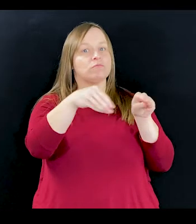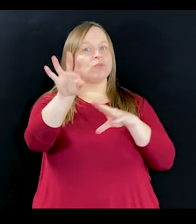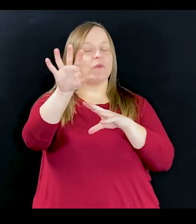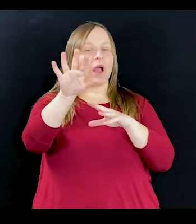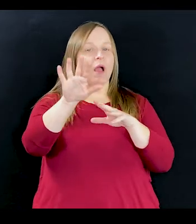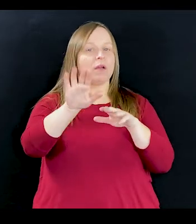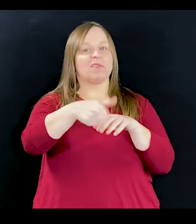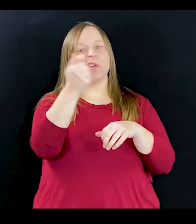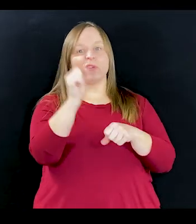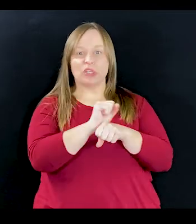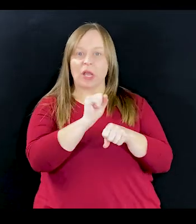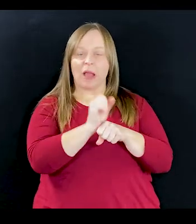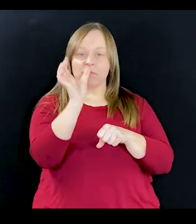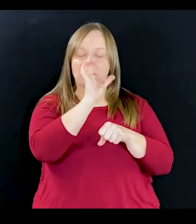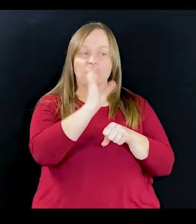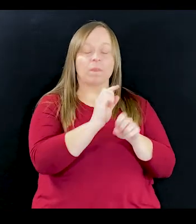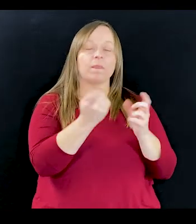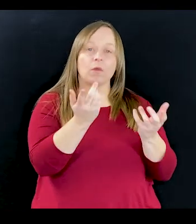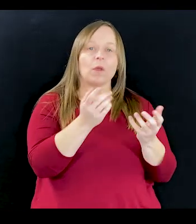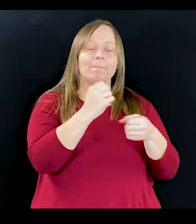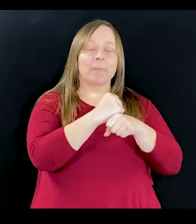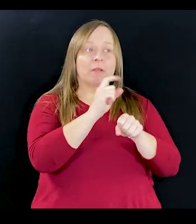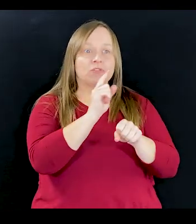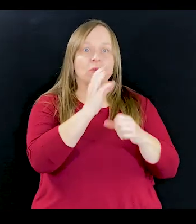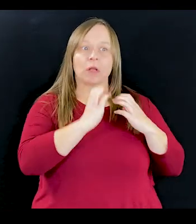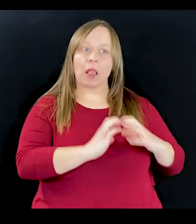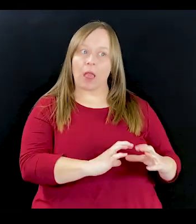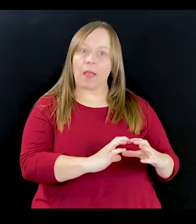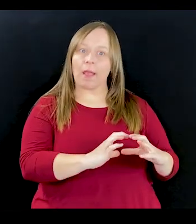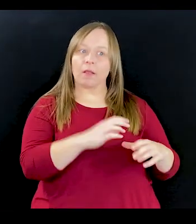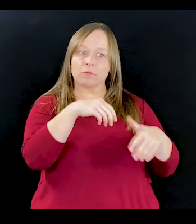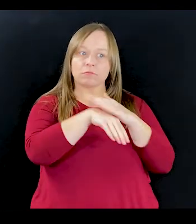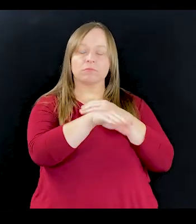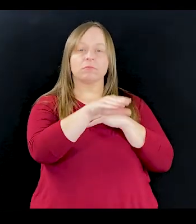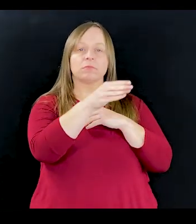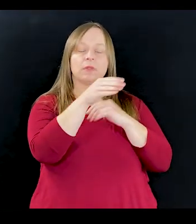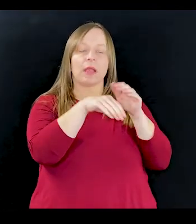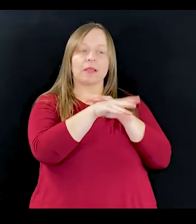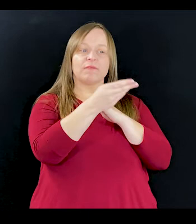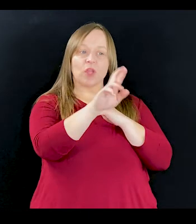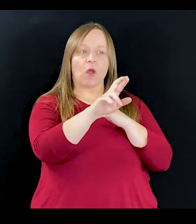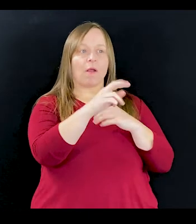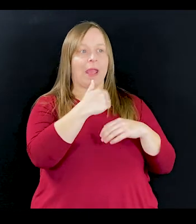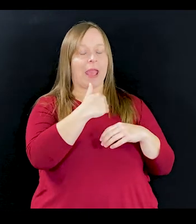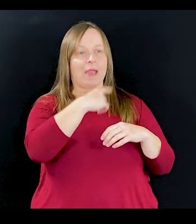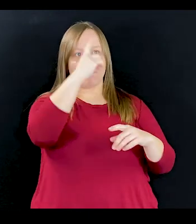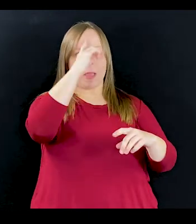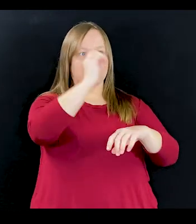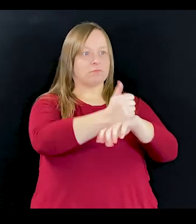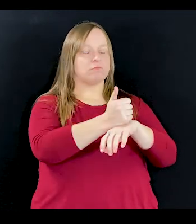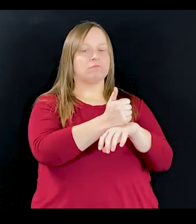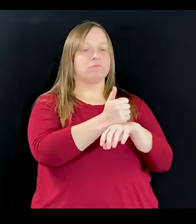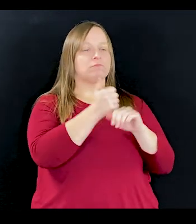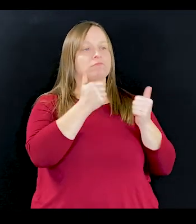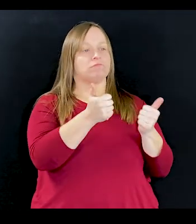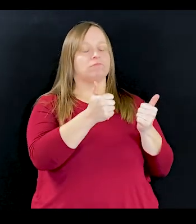move on and find something else. So we want to make sure that when clients do go to ACCES-VR that they kind of have their mind made up a little bit about